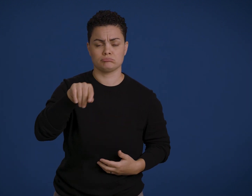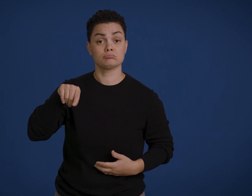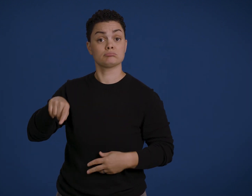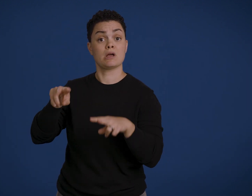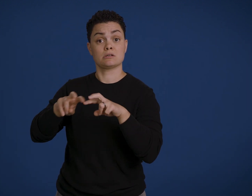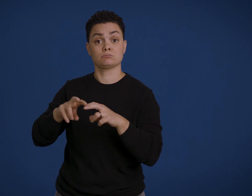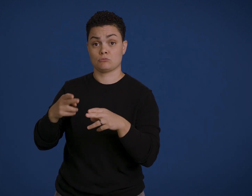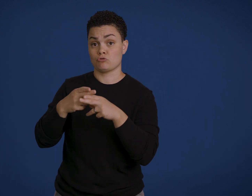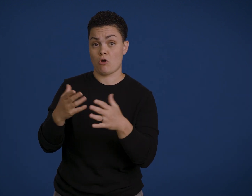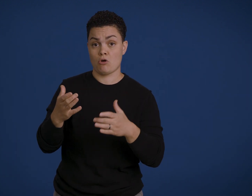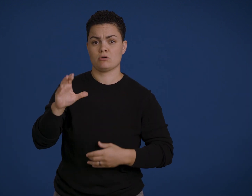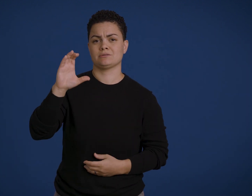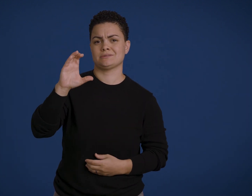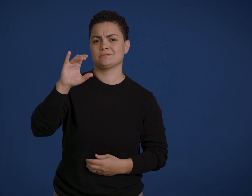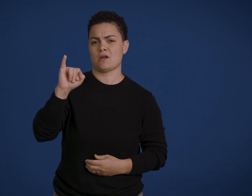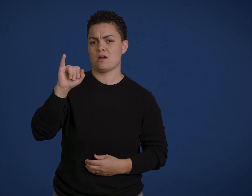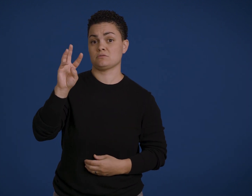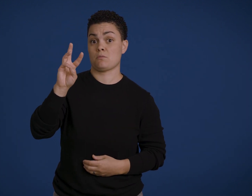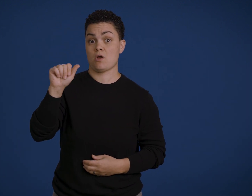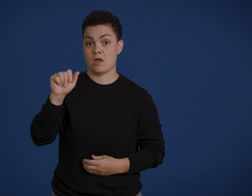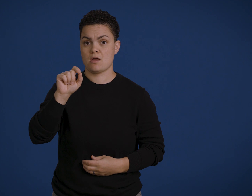It is called the CIWA-AR